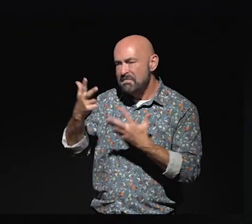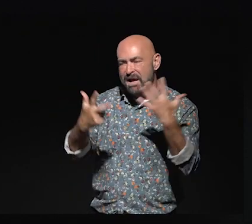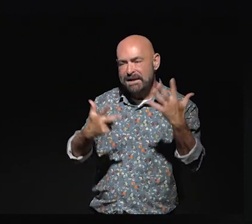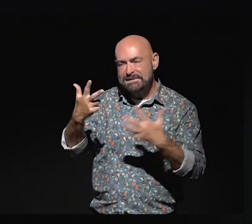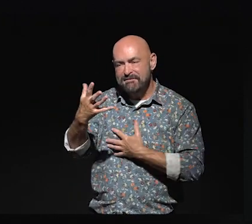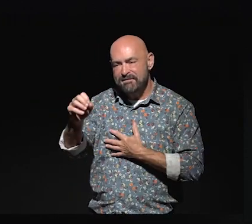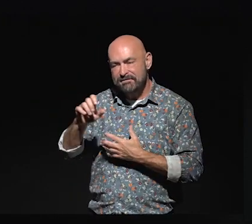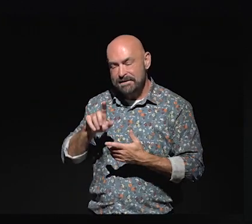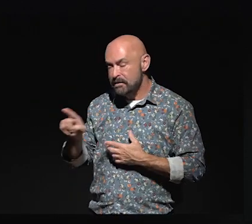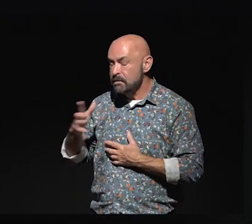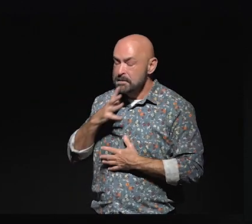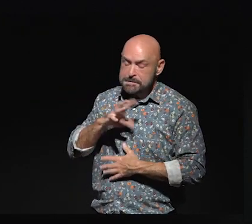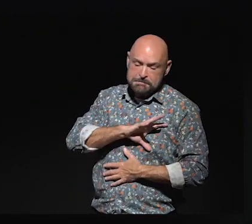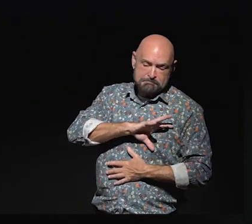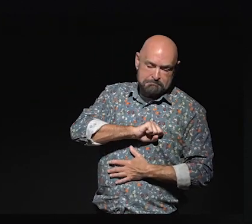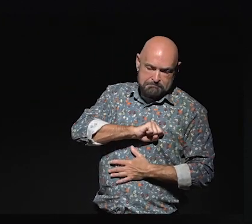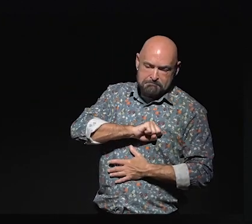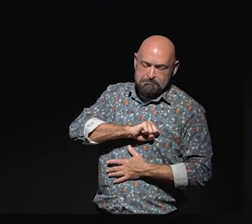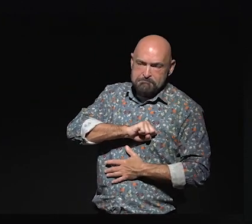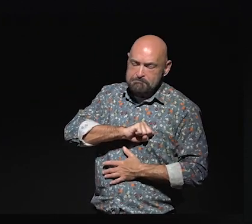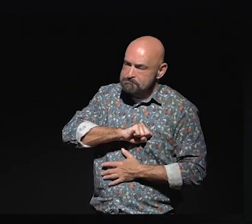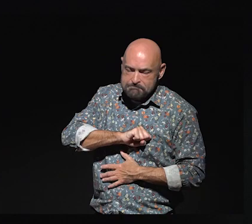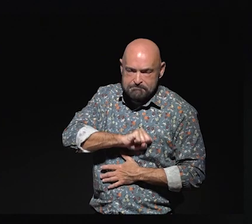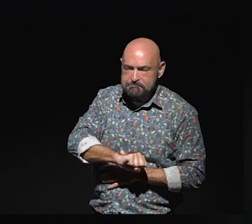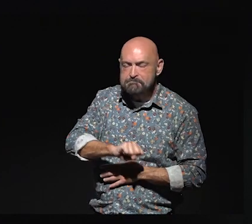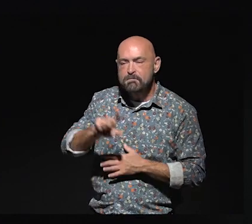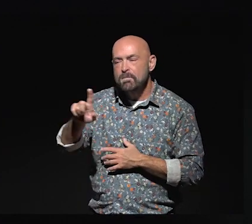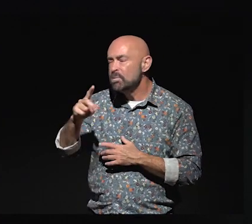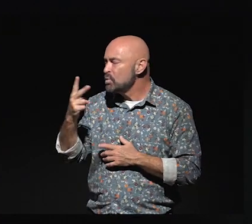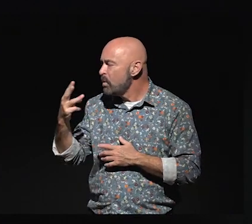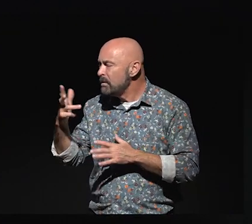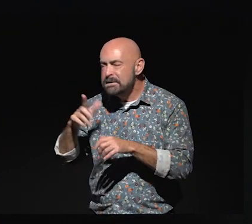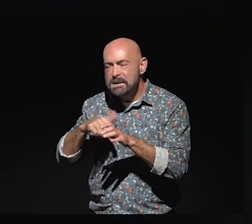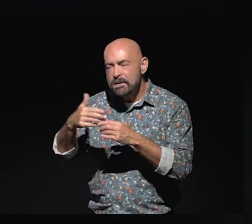He was bereft. But a few years later, in '58 I believe it is,